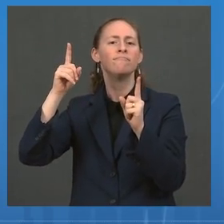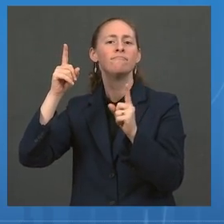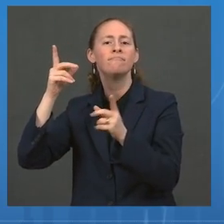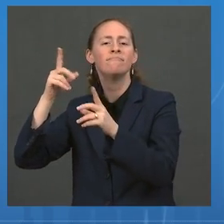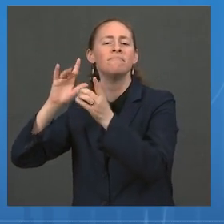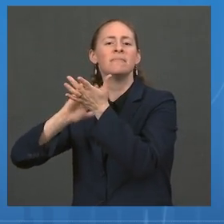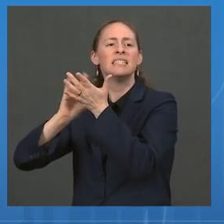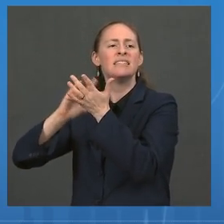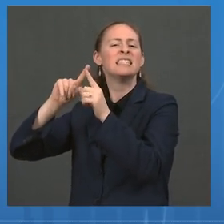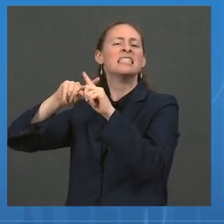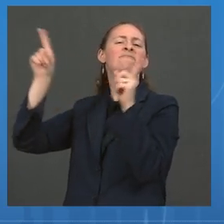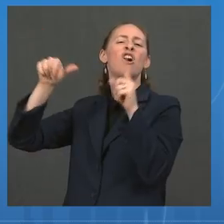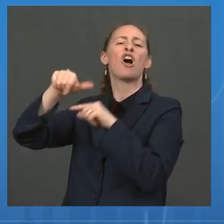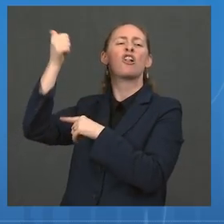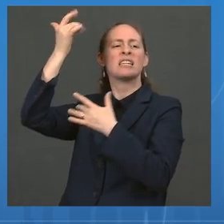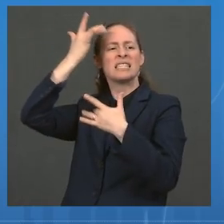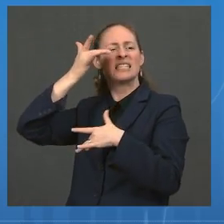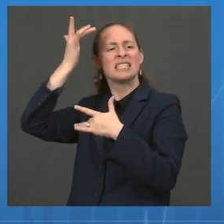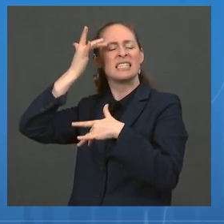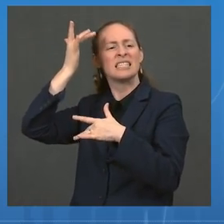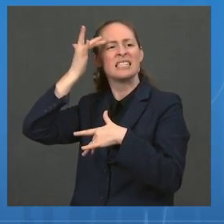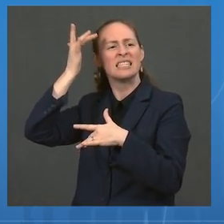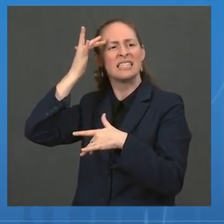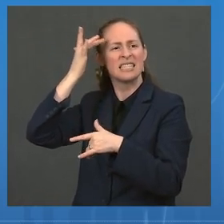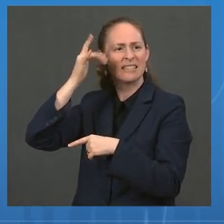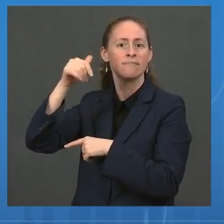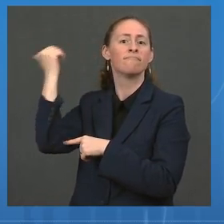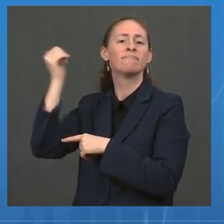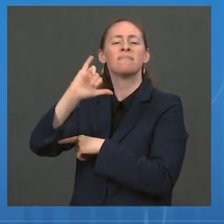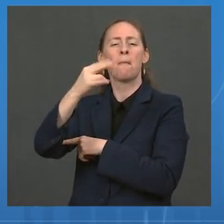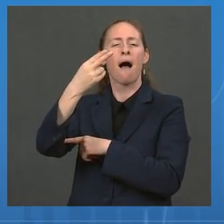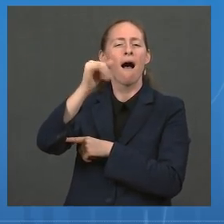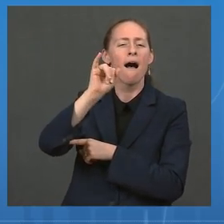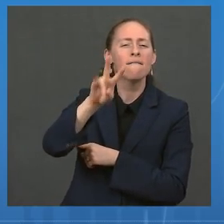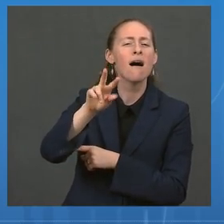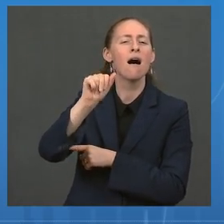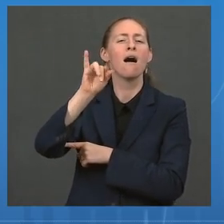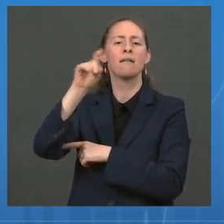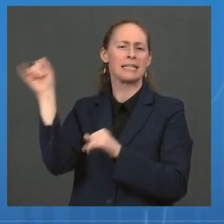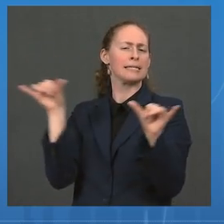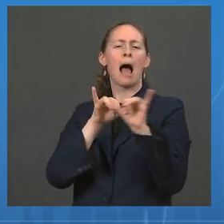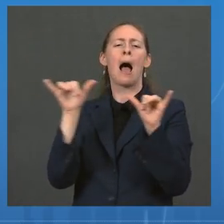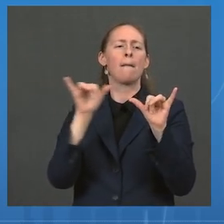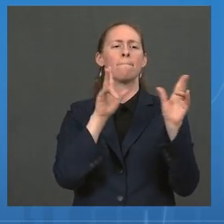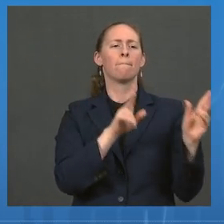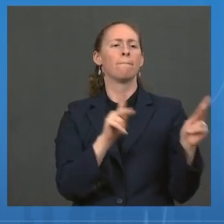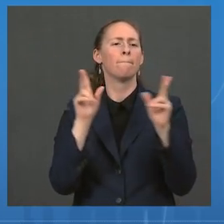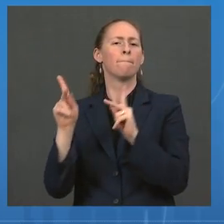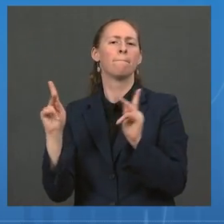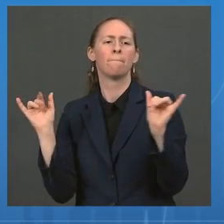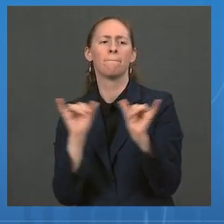of combination drugs for HIV and for HCV, or hepatitis C virus.